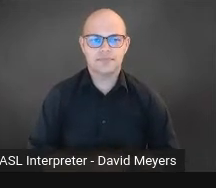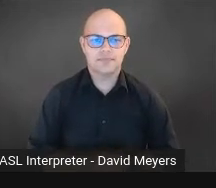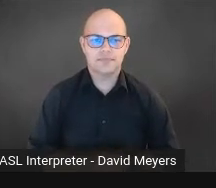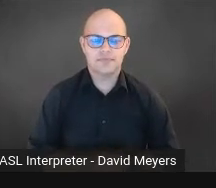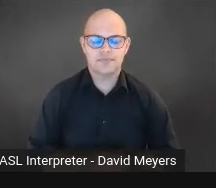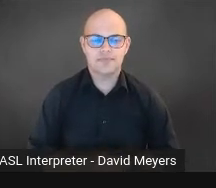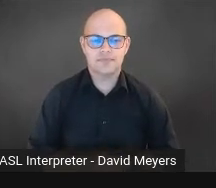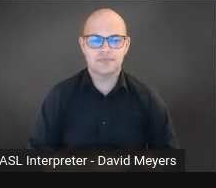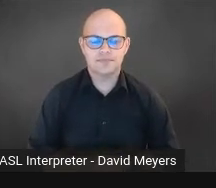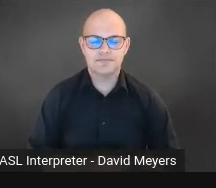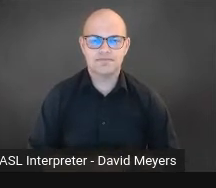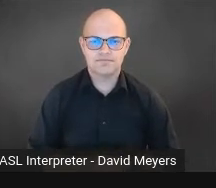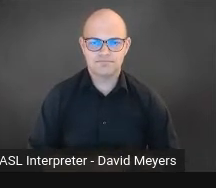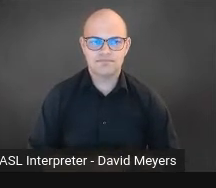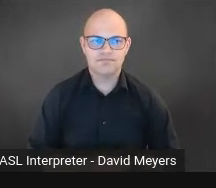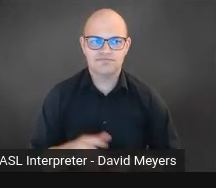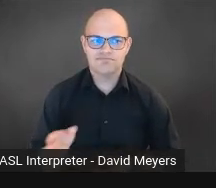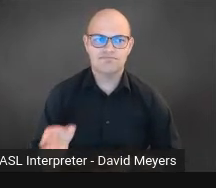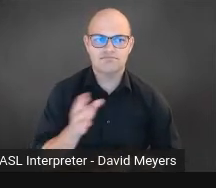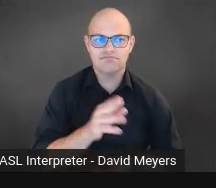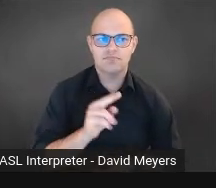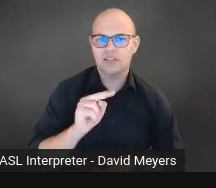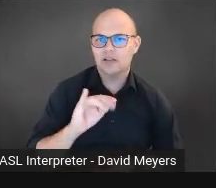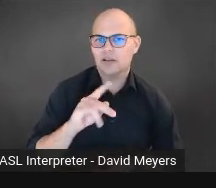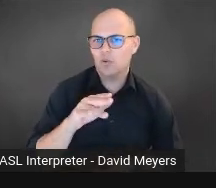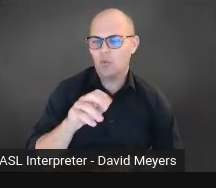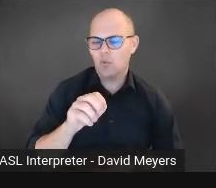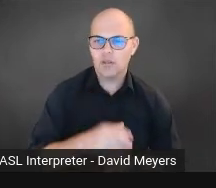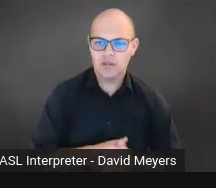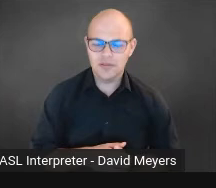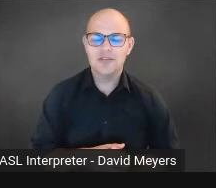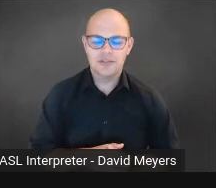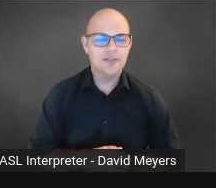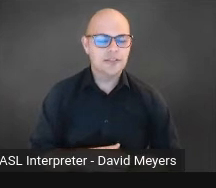I do get a little pushback sometimes from designers